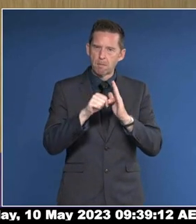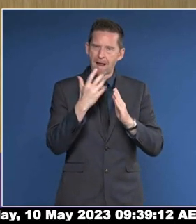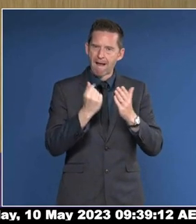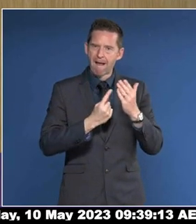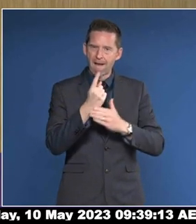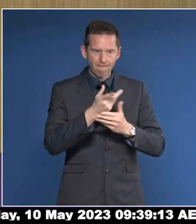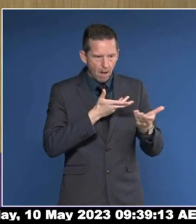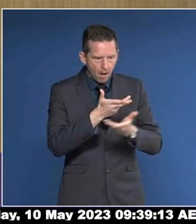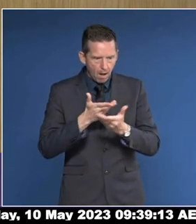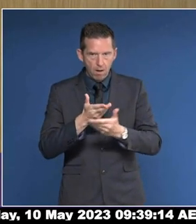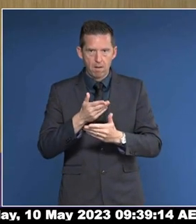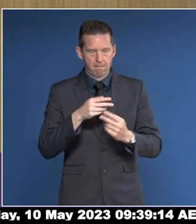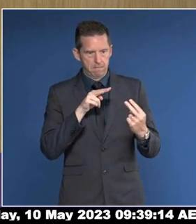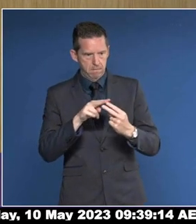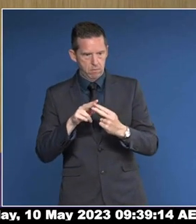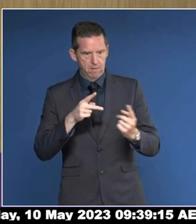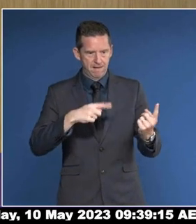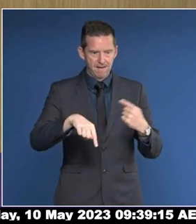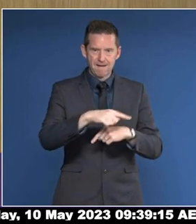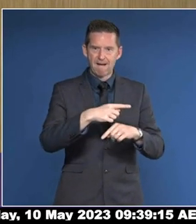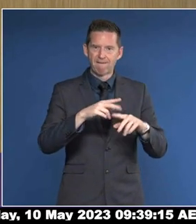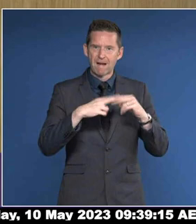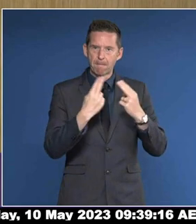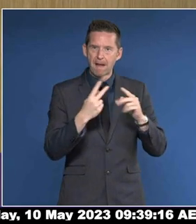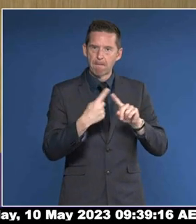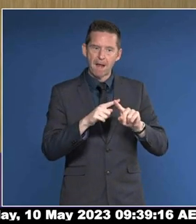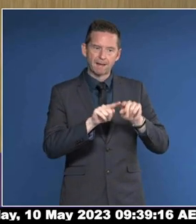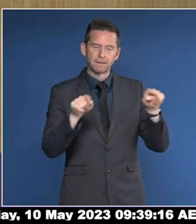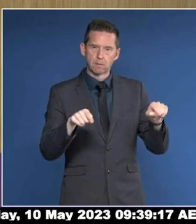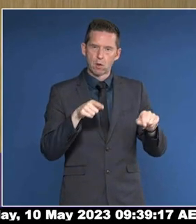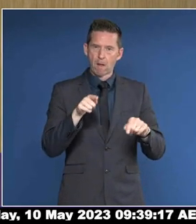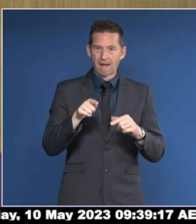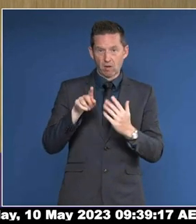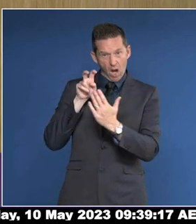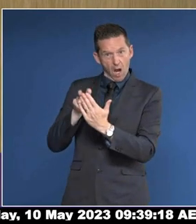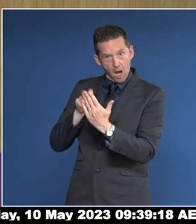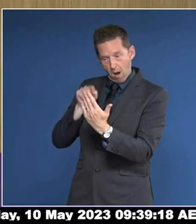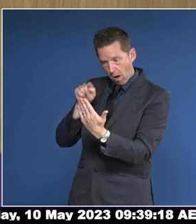family were very significant markers of a very significant risk of neglect to both